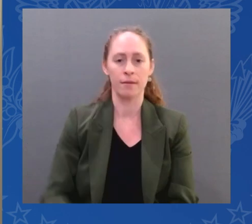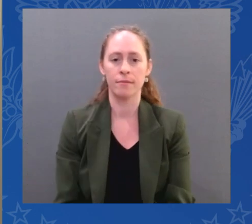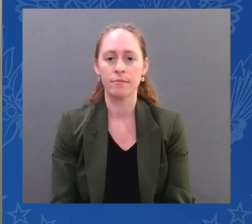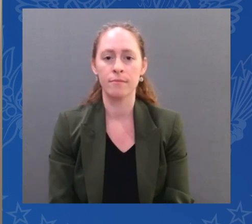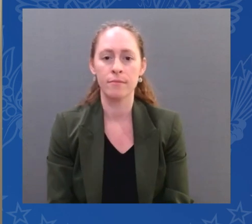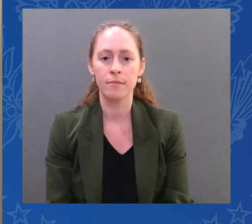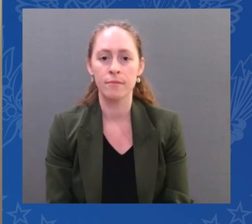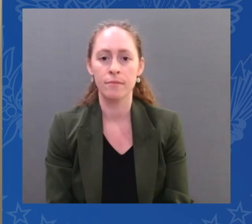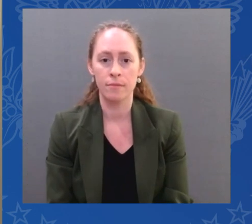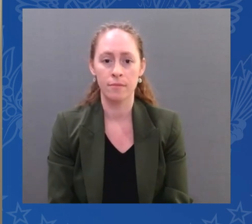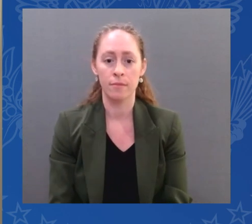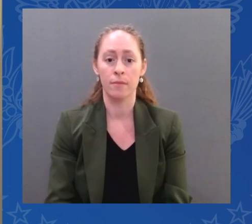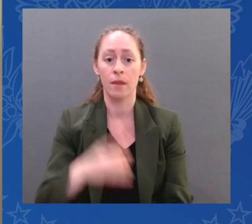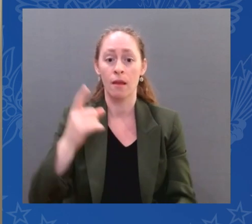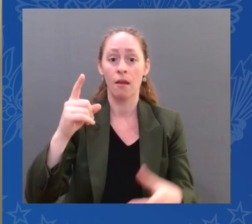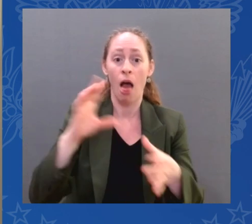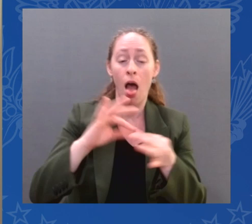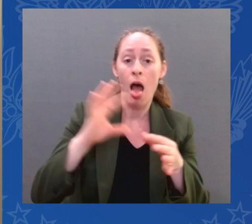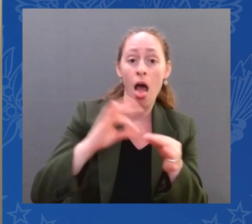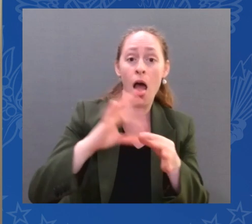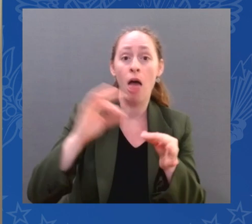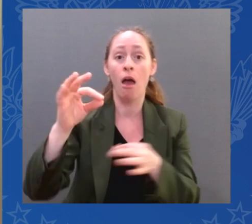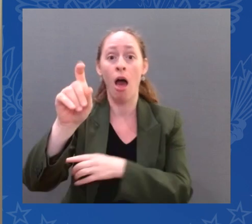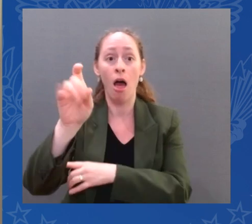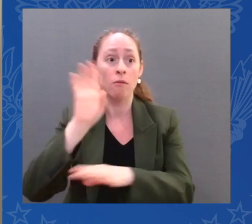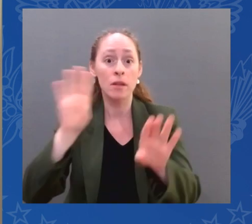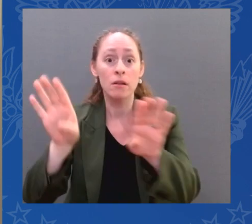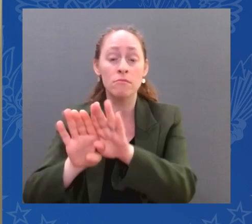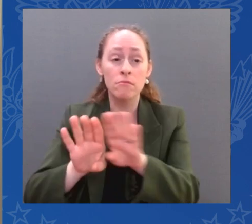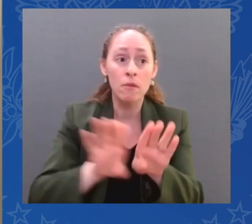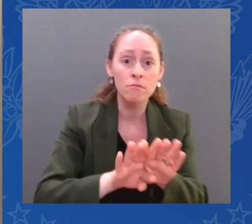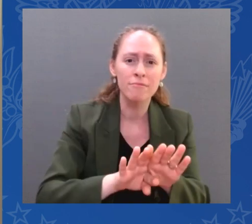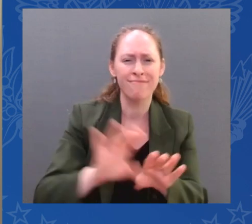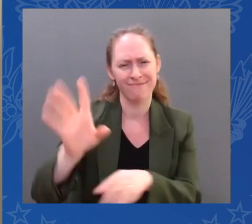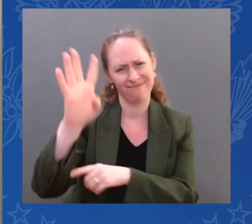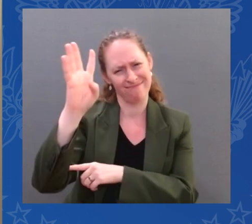There are 9,000 of them, okay? So they -- we ought to be able to work something out